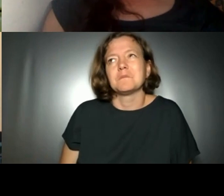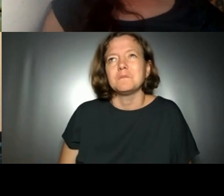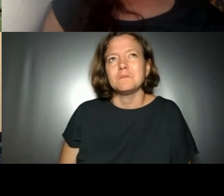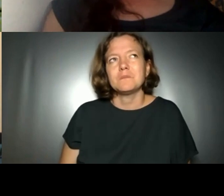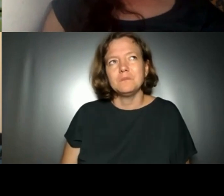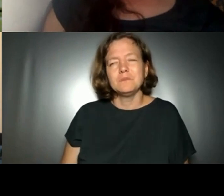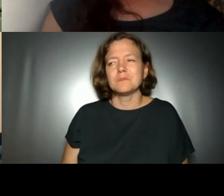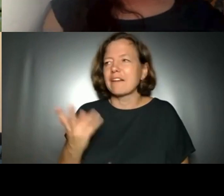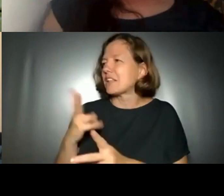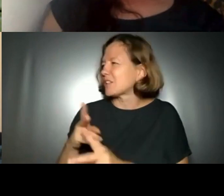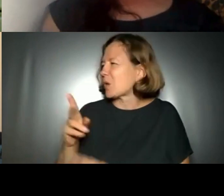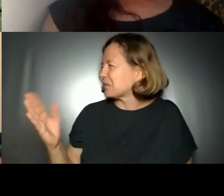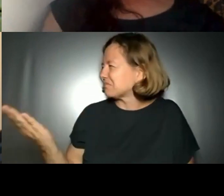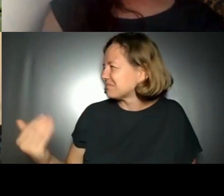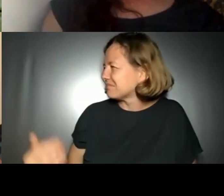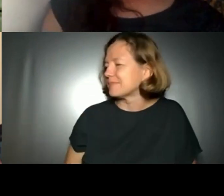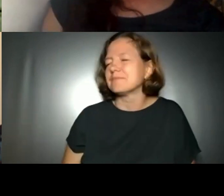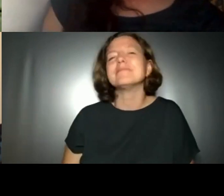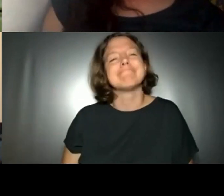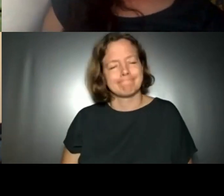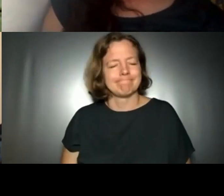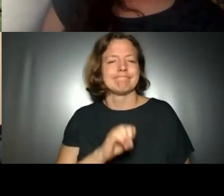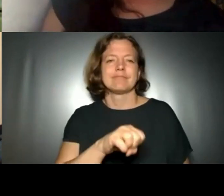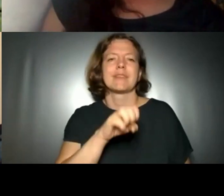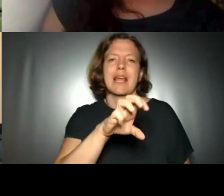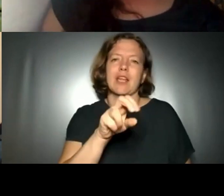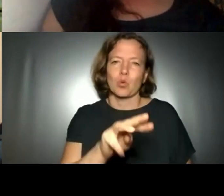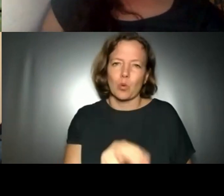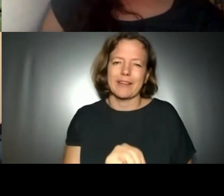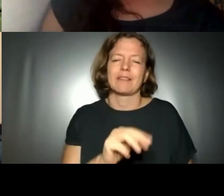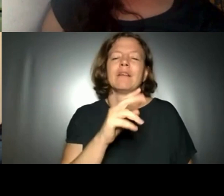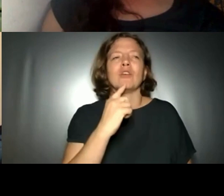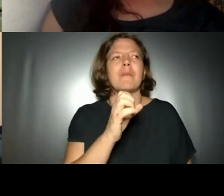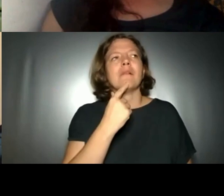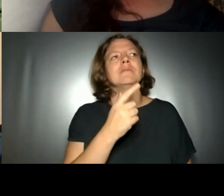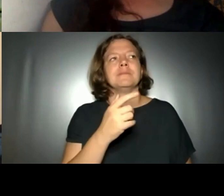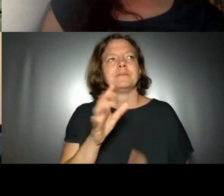Edwin Ramirez: Yeah, I feel the same way. This is Edwin speaking. I feel the same way.